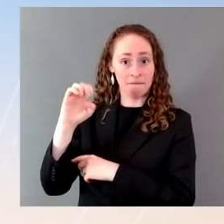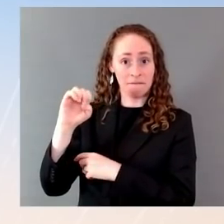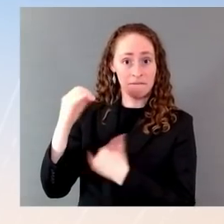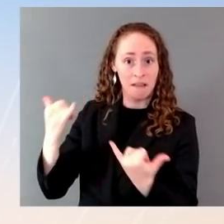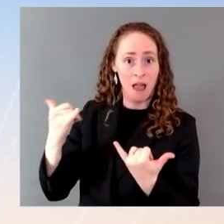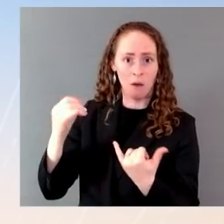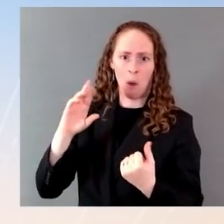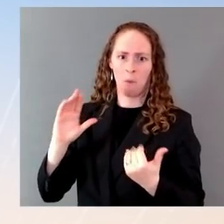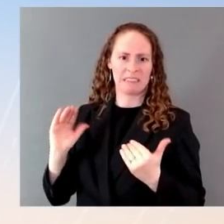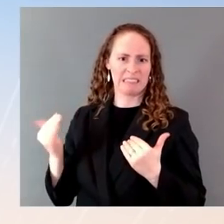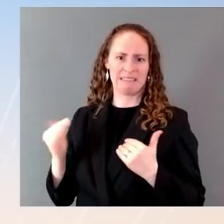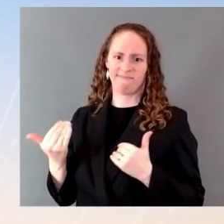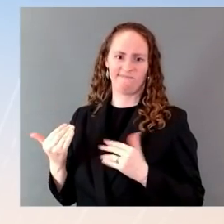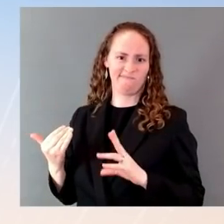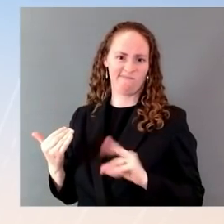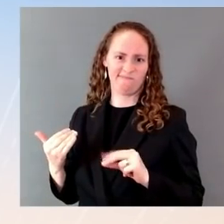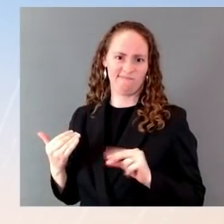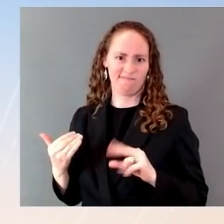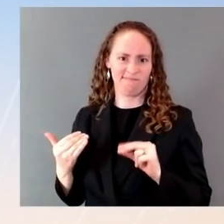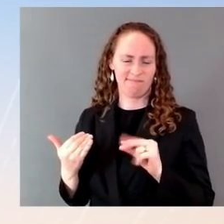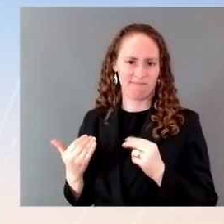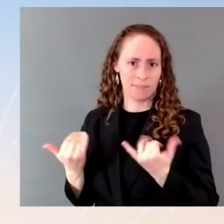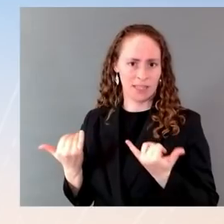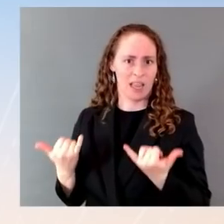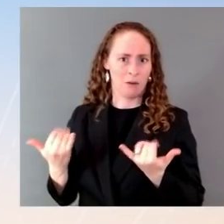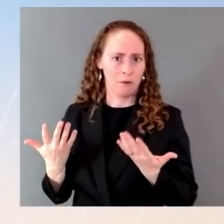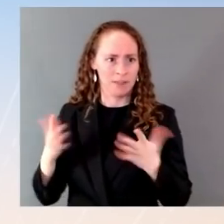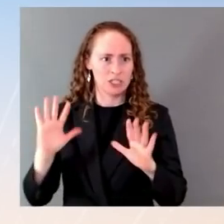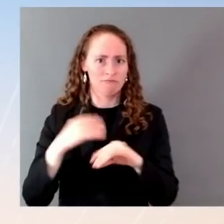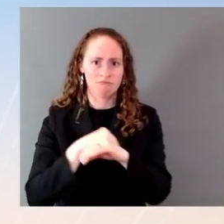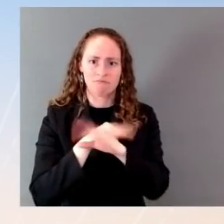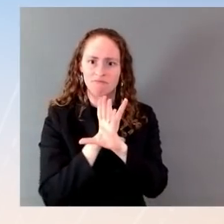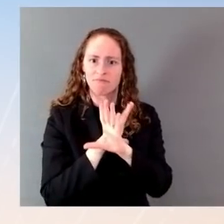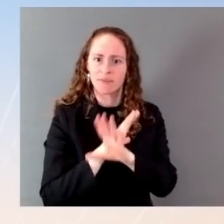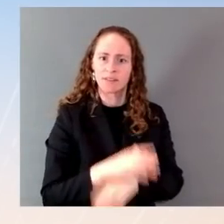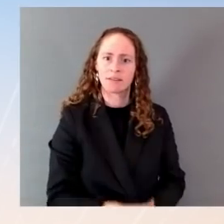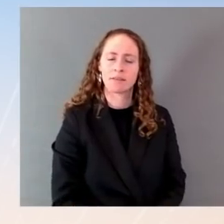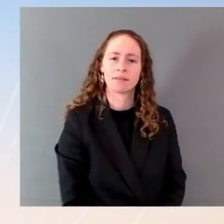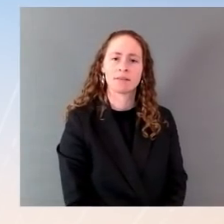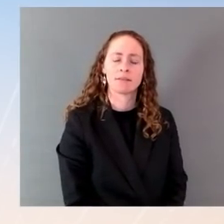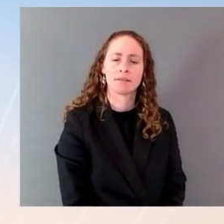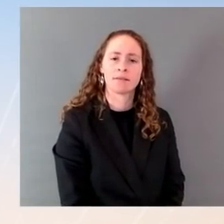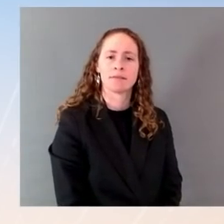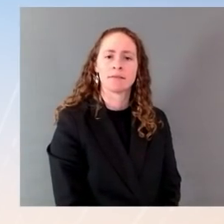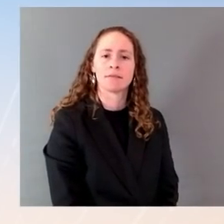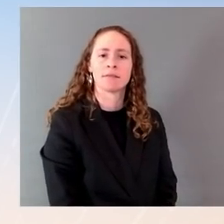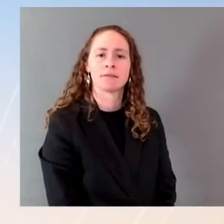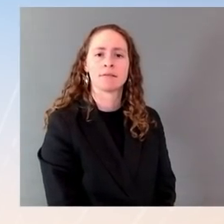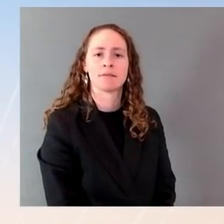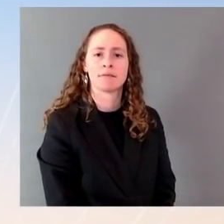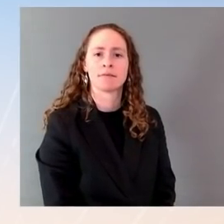or not is facts on the ground and actions taken, in this case, by Russia. Let's see.